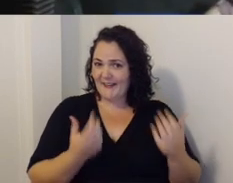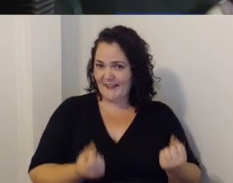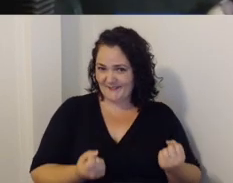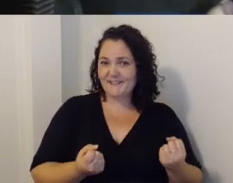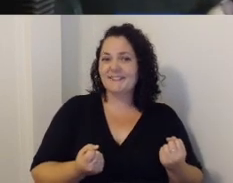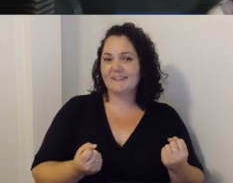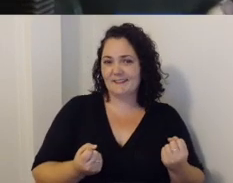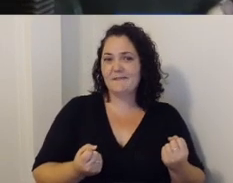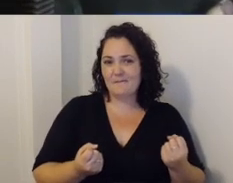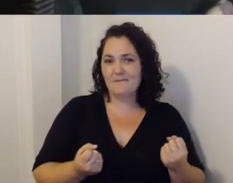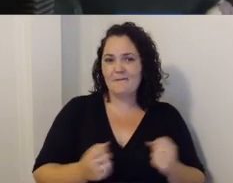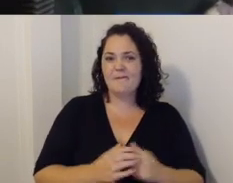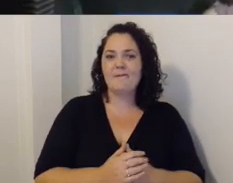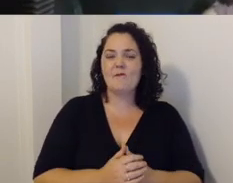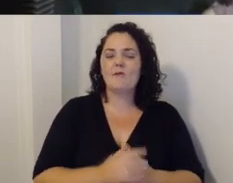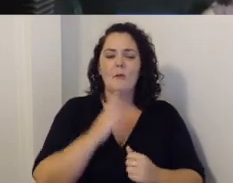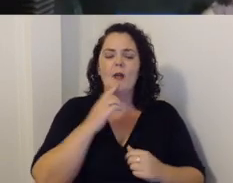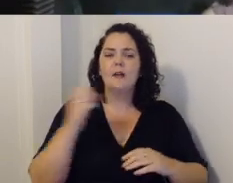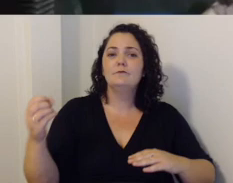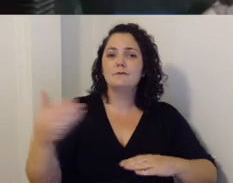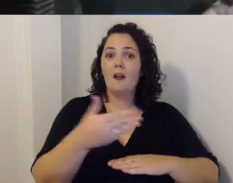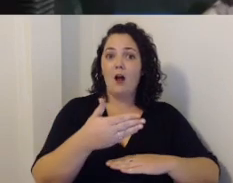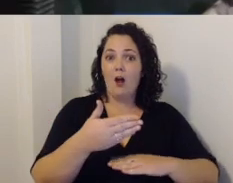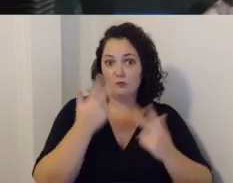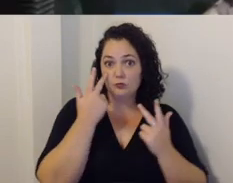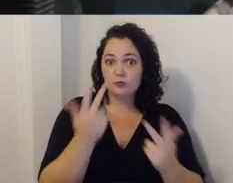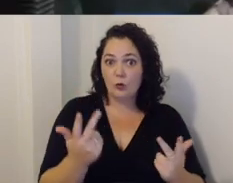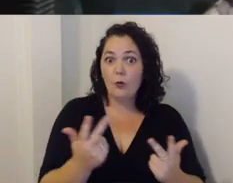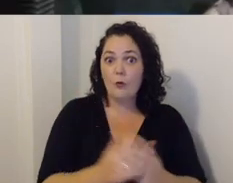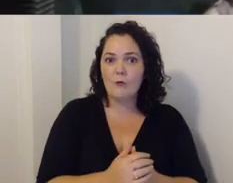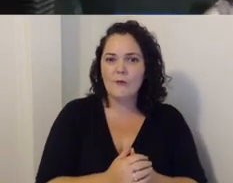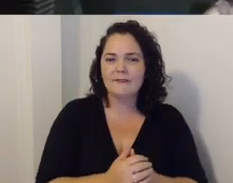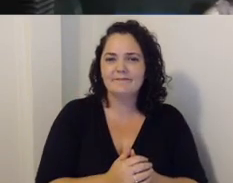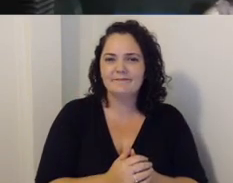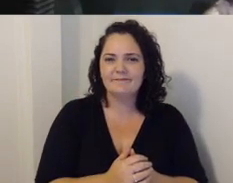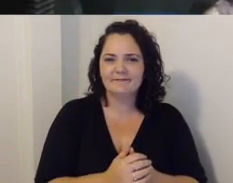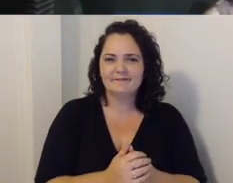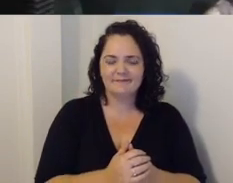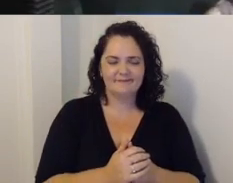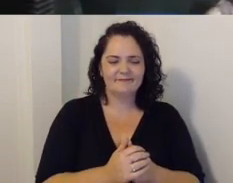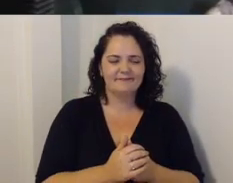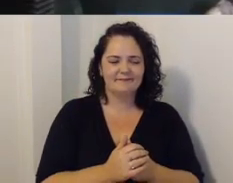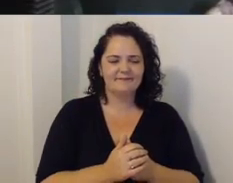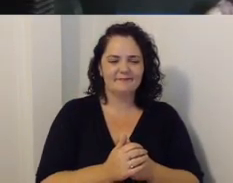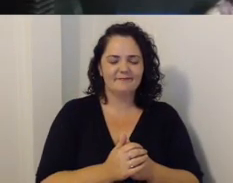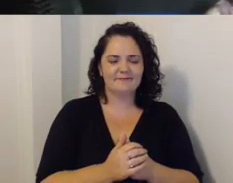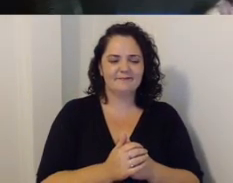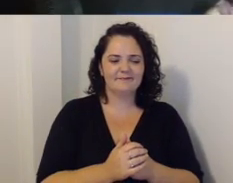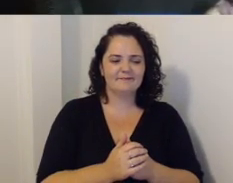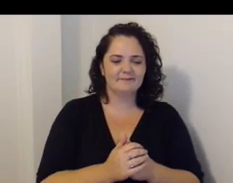head over to the computer, we're going to share the screen on the computer and we're going to show you a couple of these slides, a couple of the images that are in the exhibition right now.